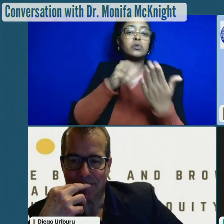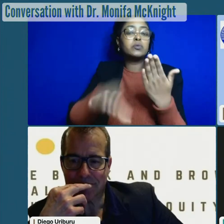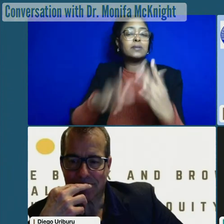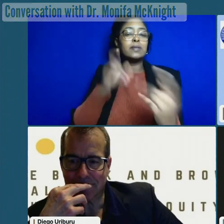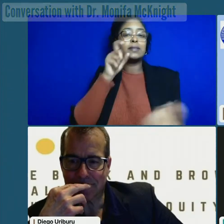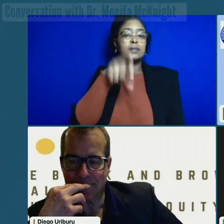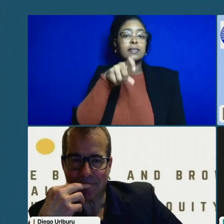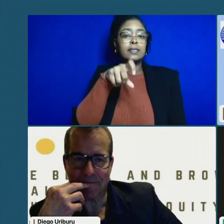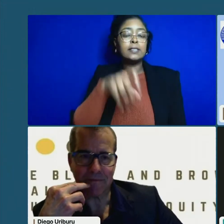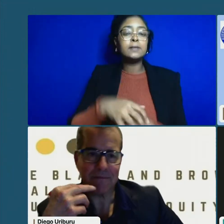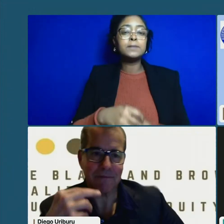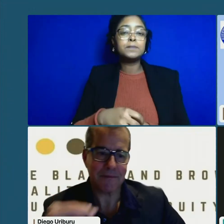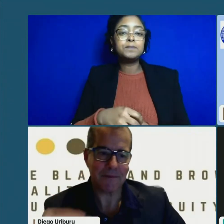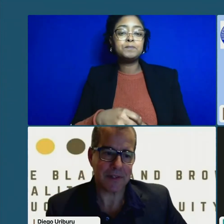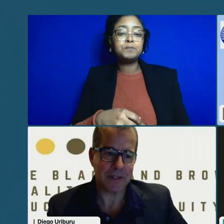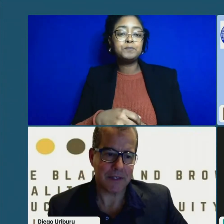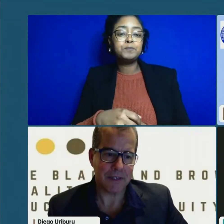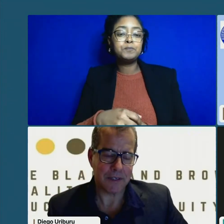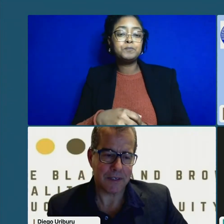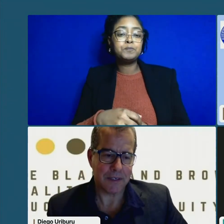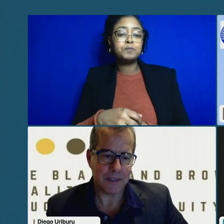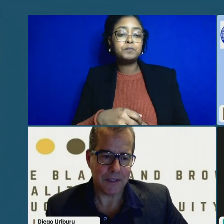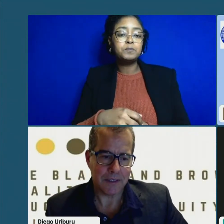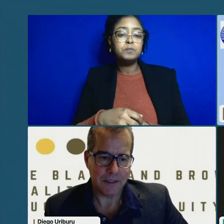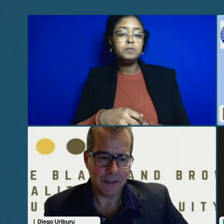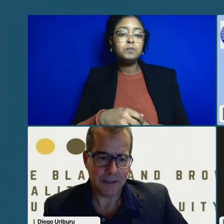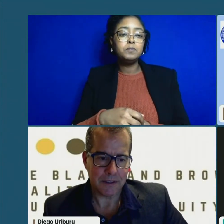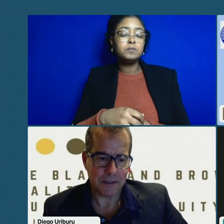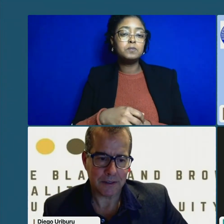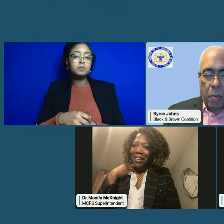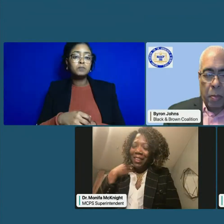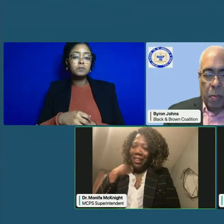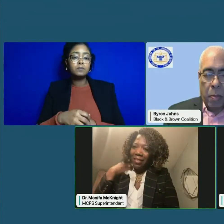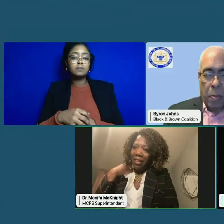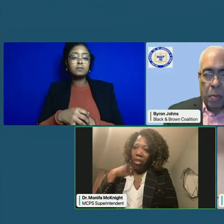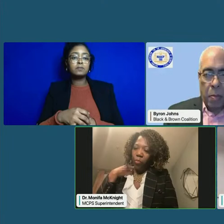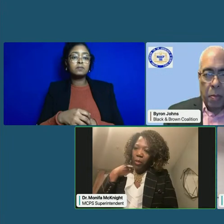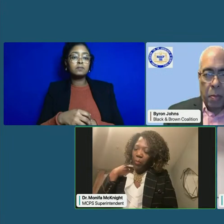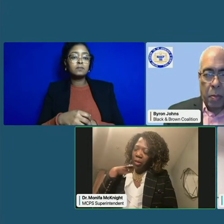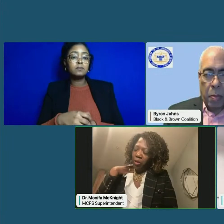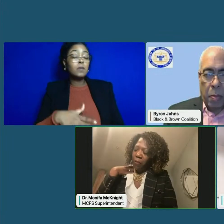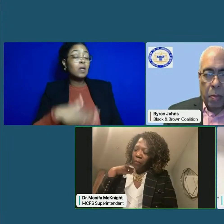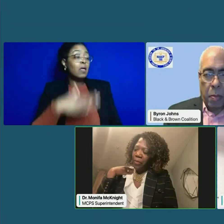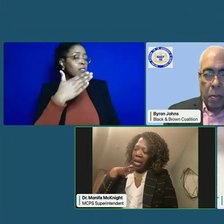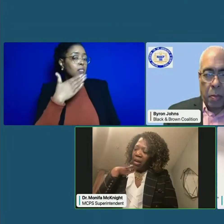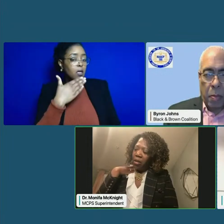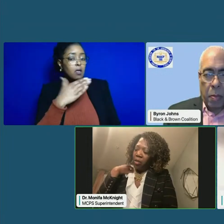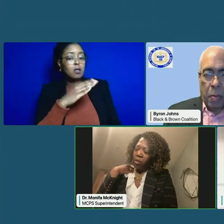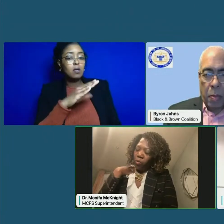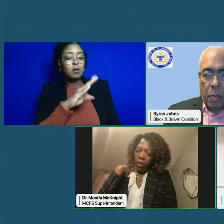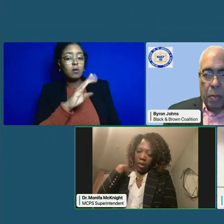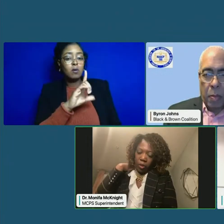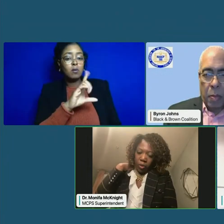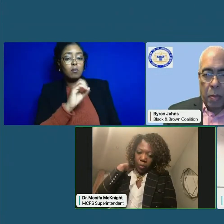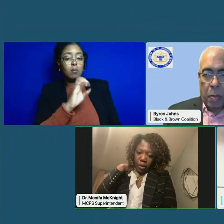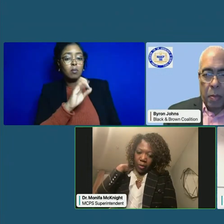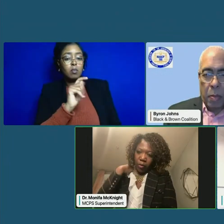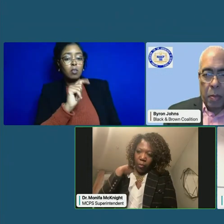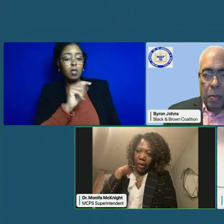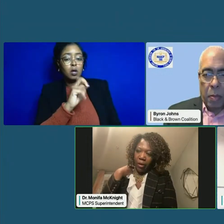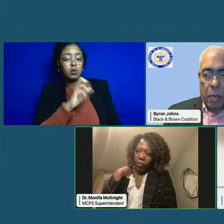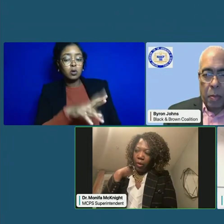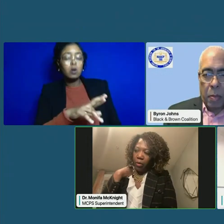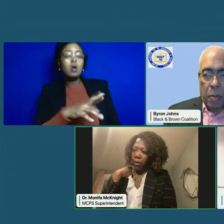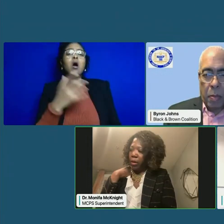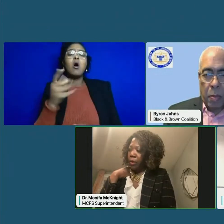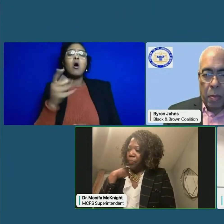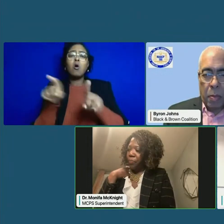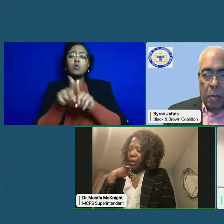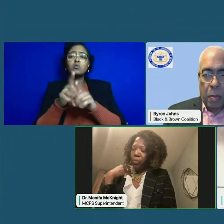doing to address the needs of